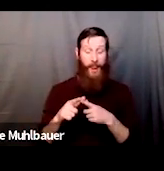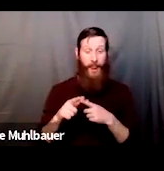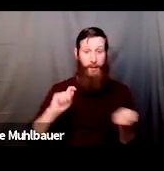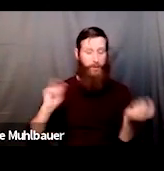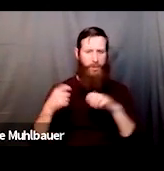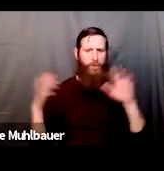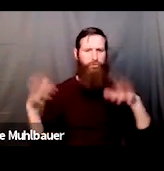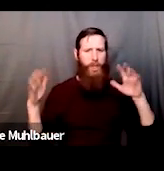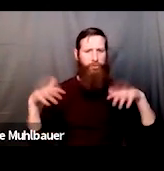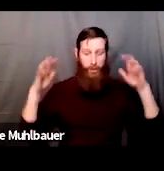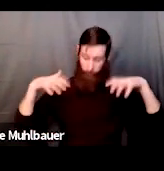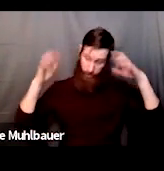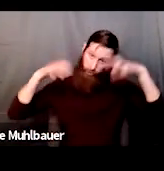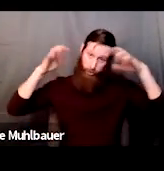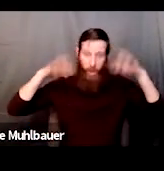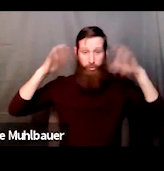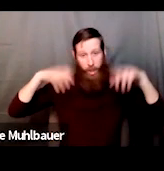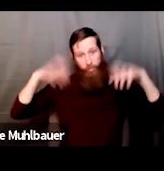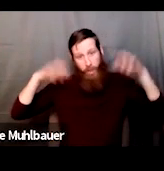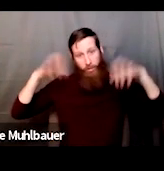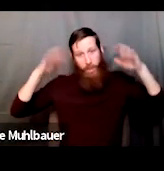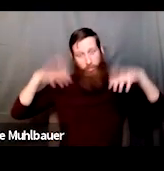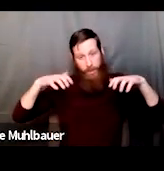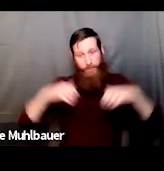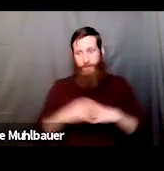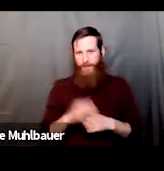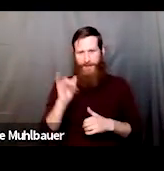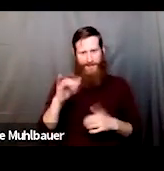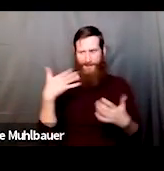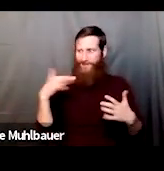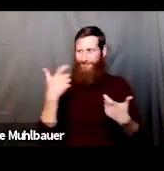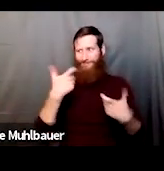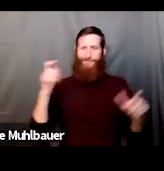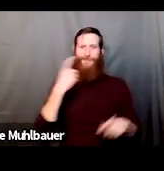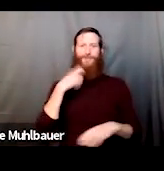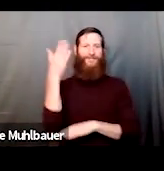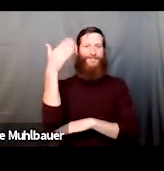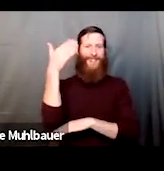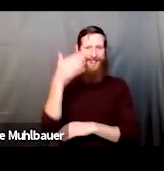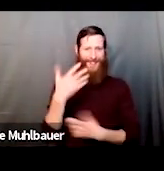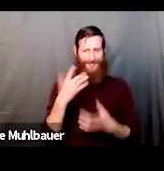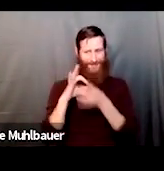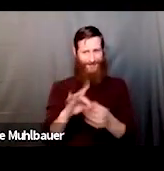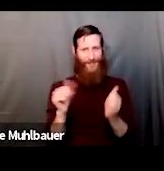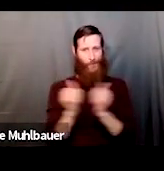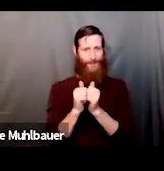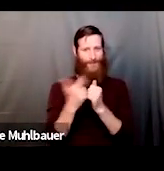and it rained and it rained and rained and rained. which is a huge red flag going back to our unstable snow discussion.